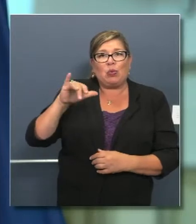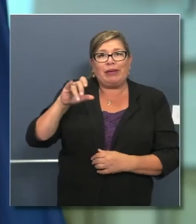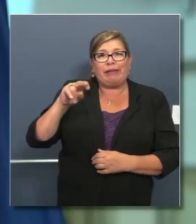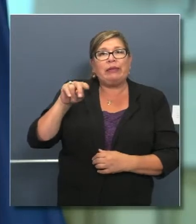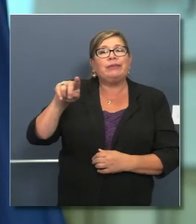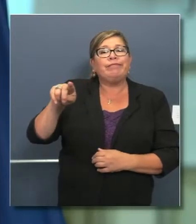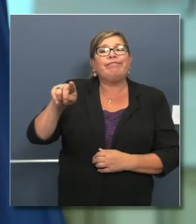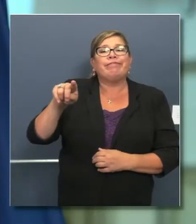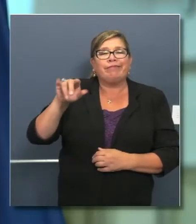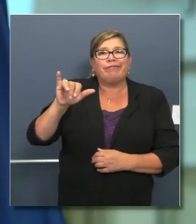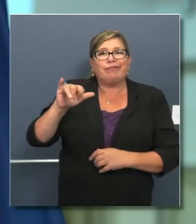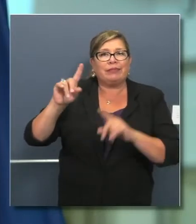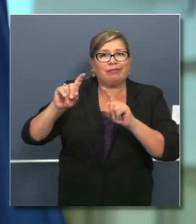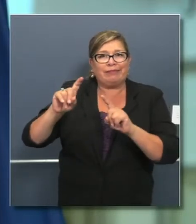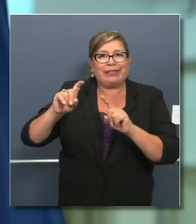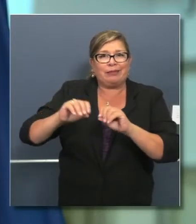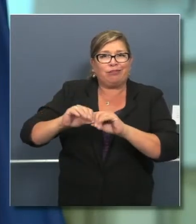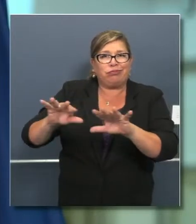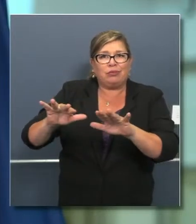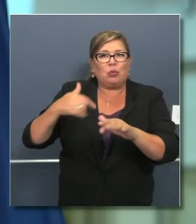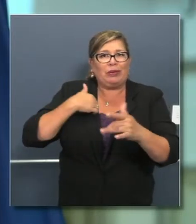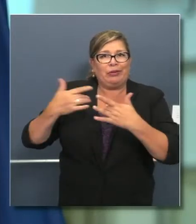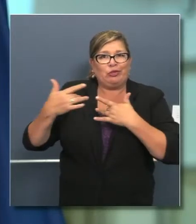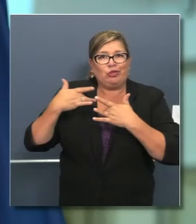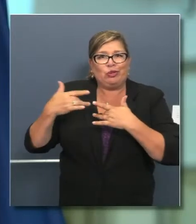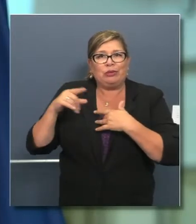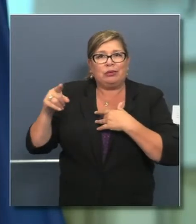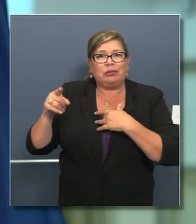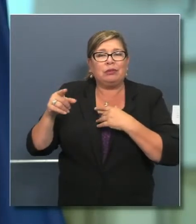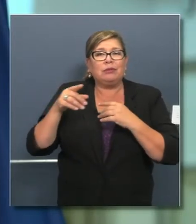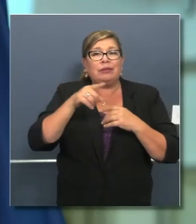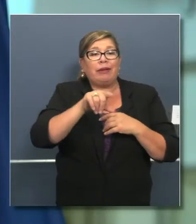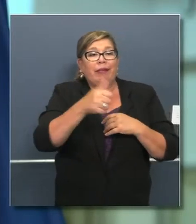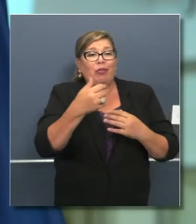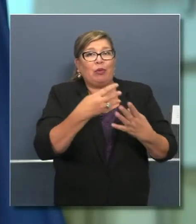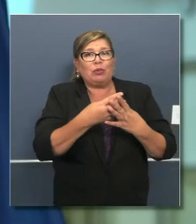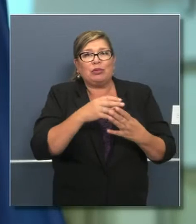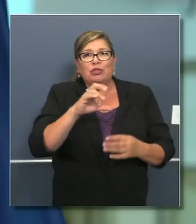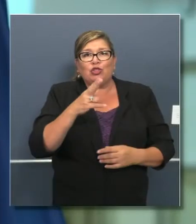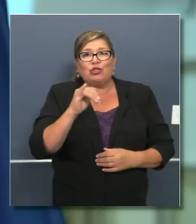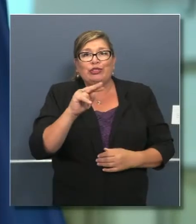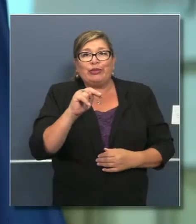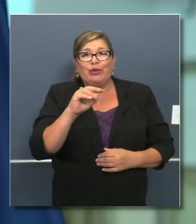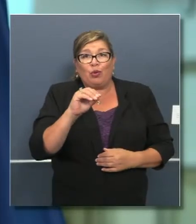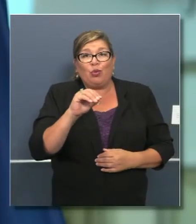prisons that have been a concern Chino being primary wine I think you may recall a few seems